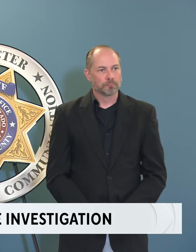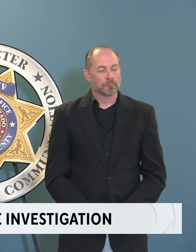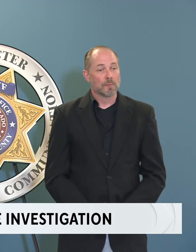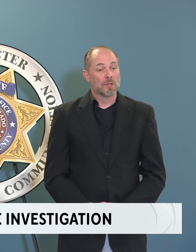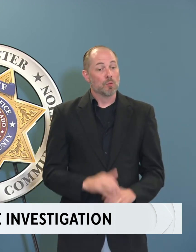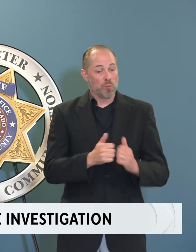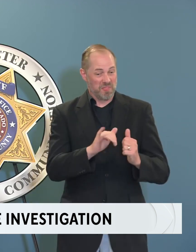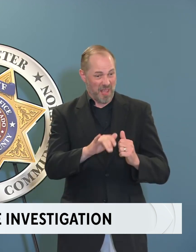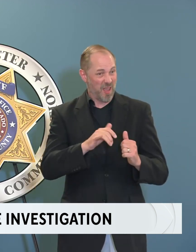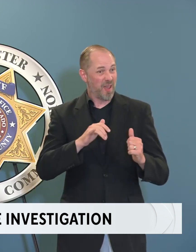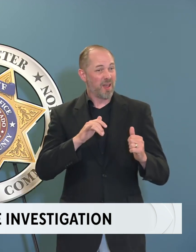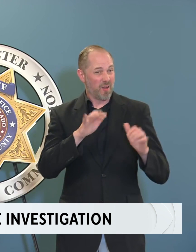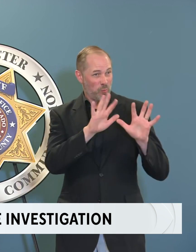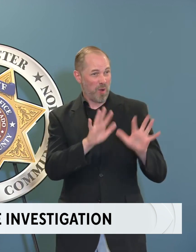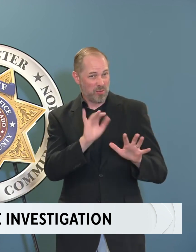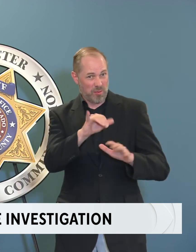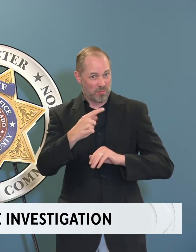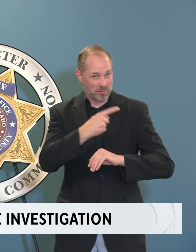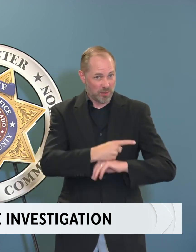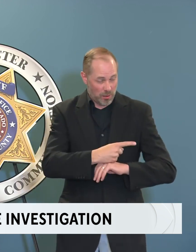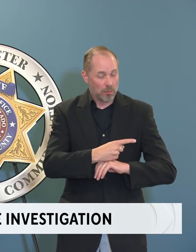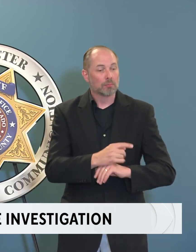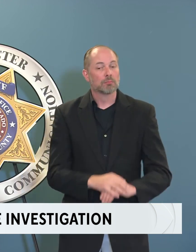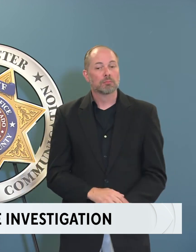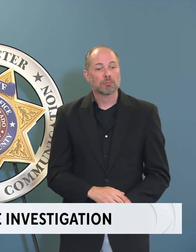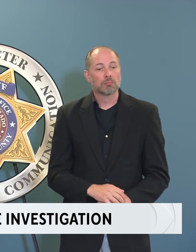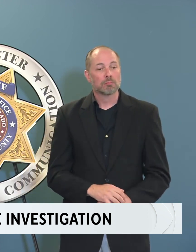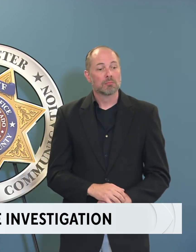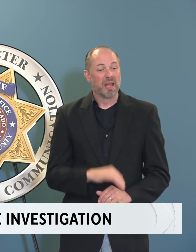TO LET THE FIRE BURN OUT AND